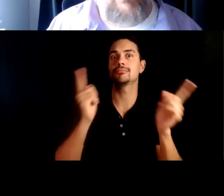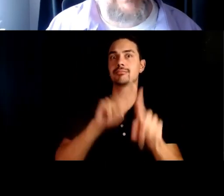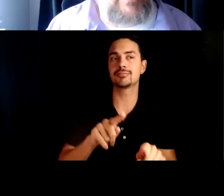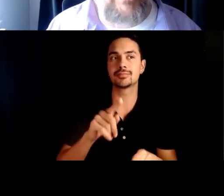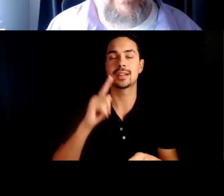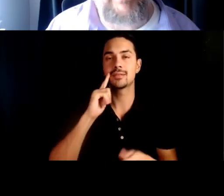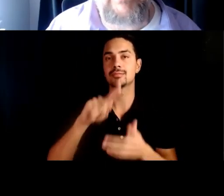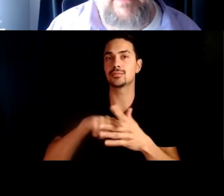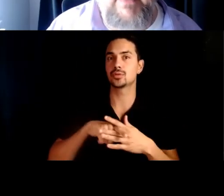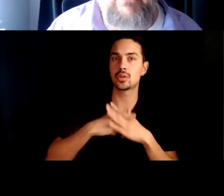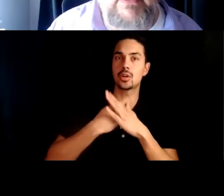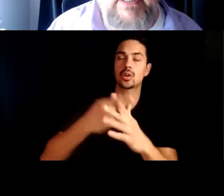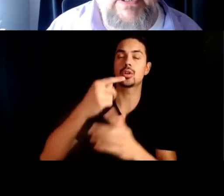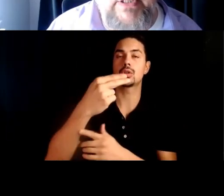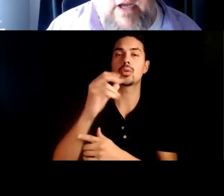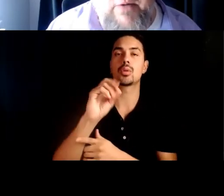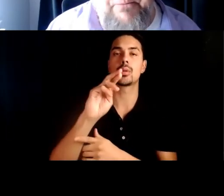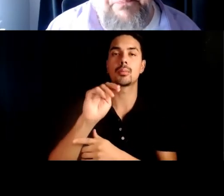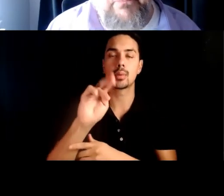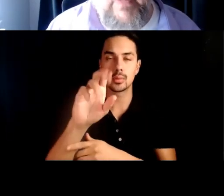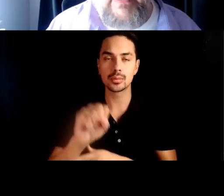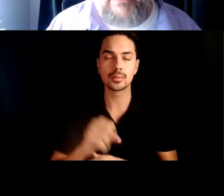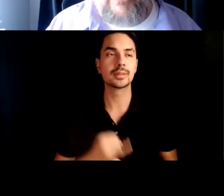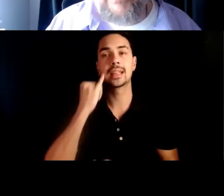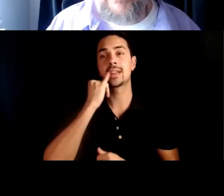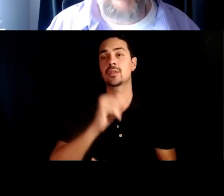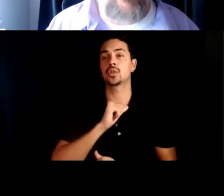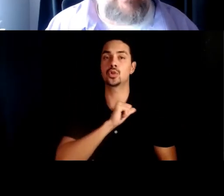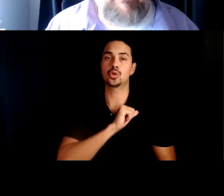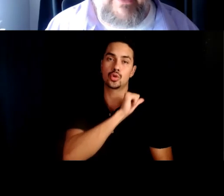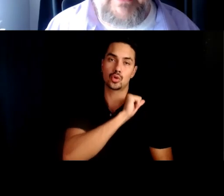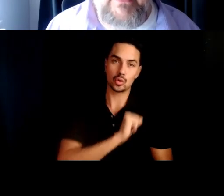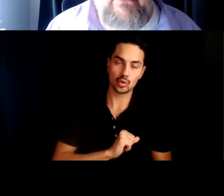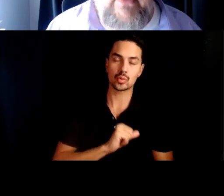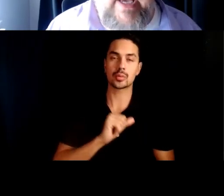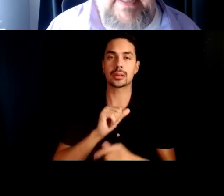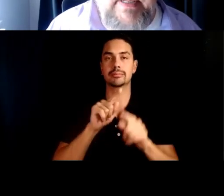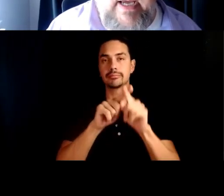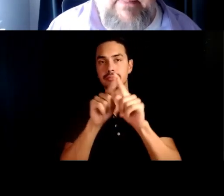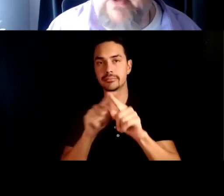what were some of the things that people needed to know. He was really progressive at his time.